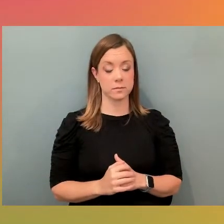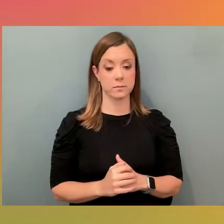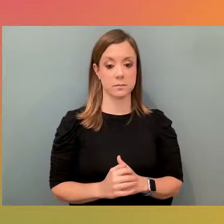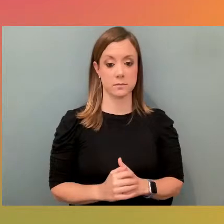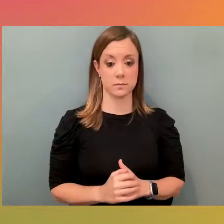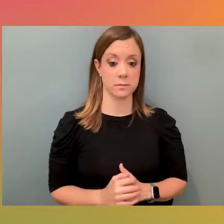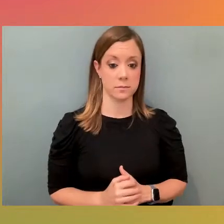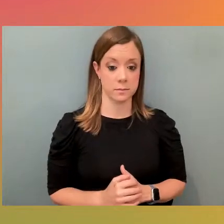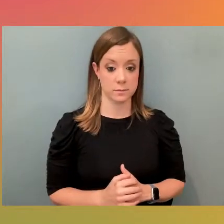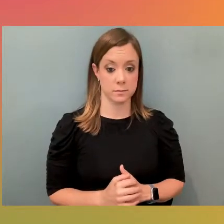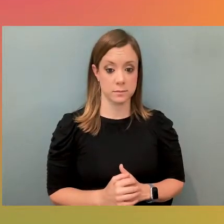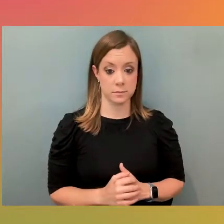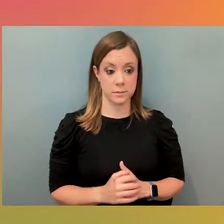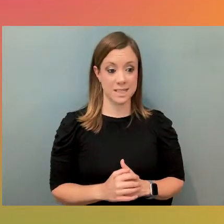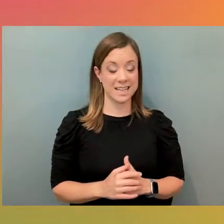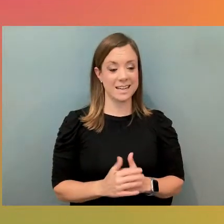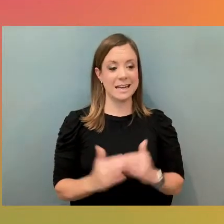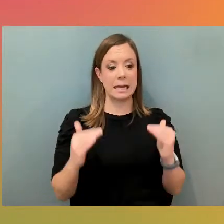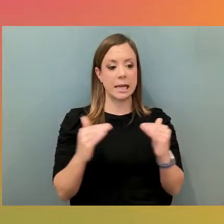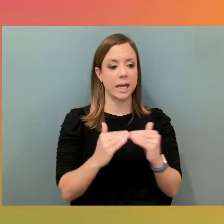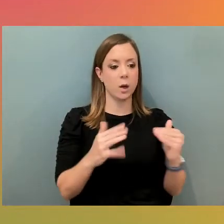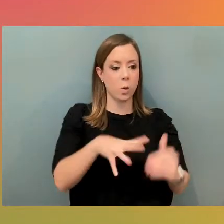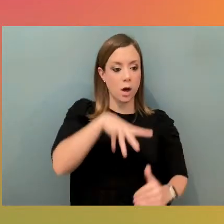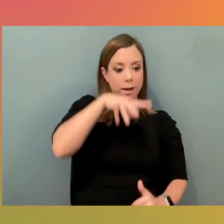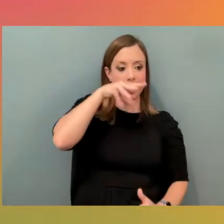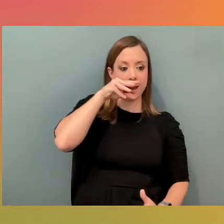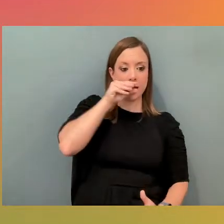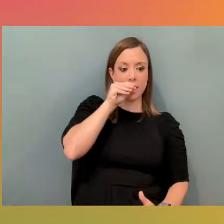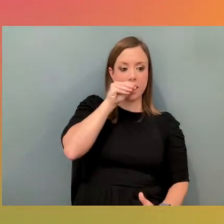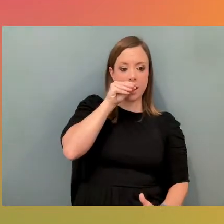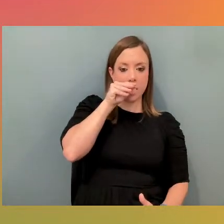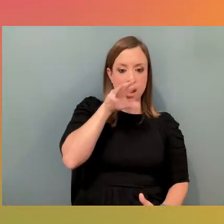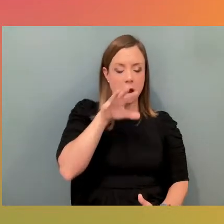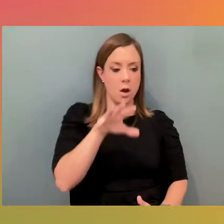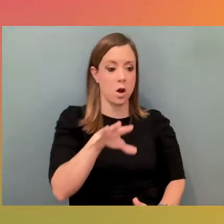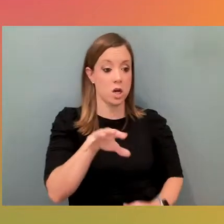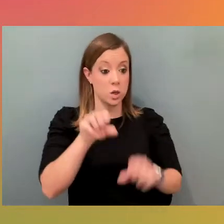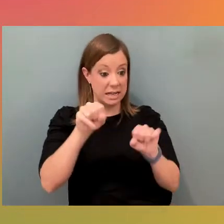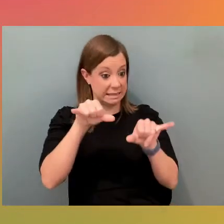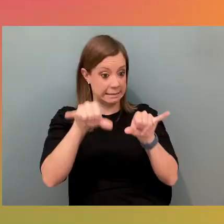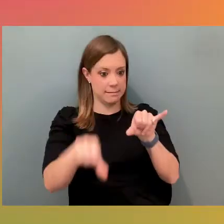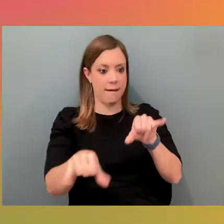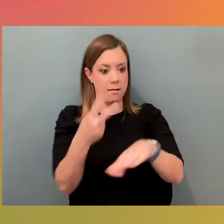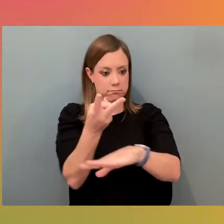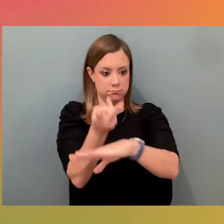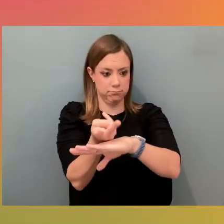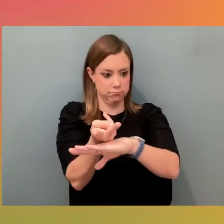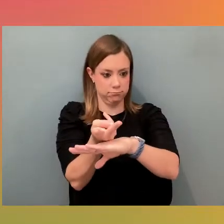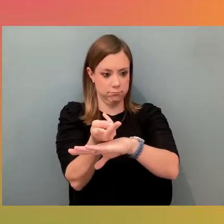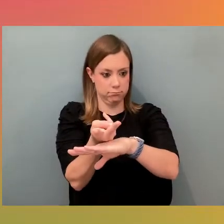WE ARE GOING TO MOVE -- WE ARE GOING TO MOVE INTO AN EQUAL PART BREATH FROM HERE. YOU ARE WELCOMED TO STAY ON